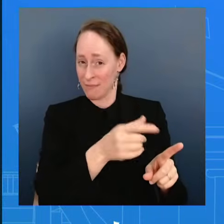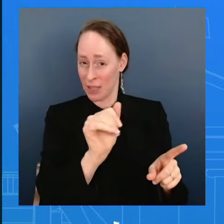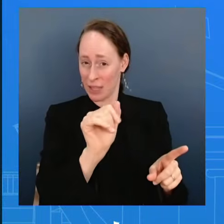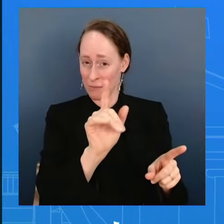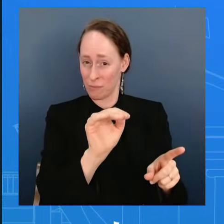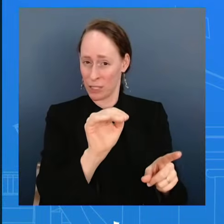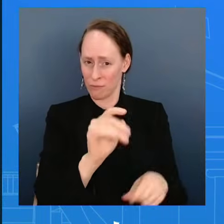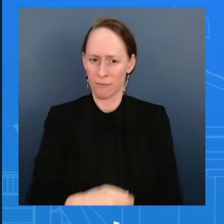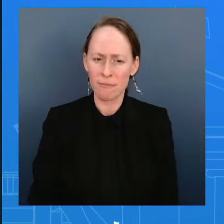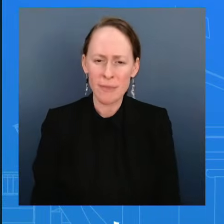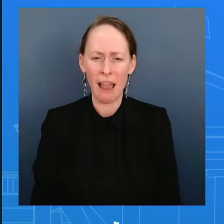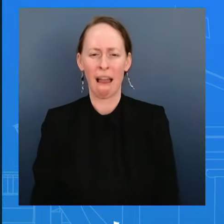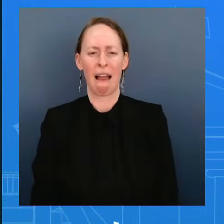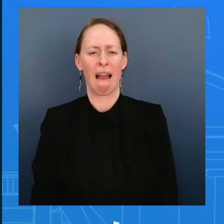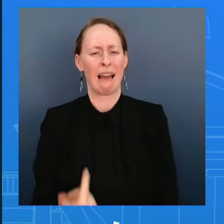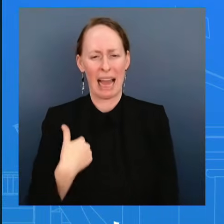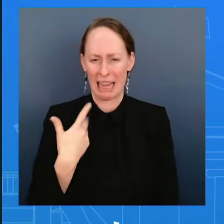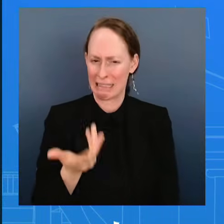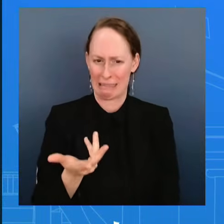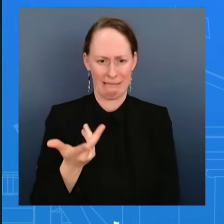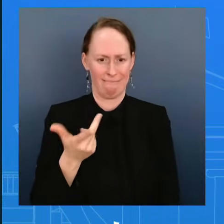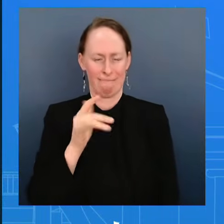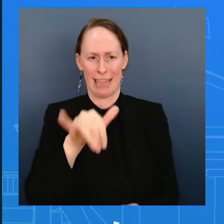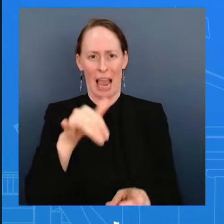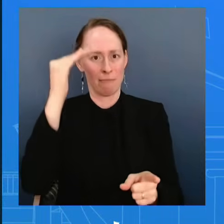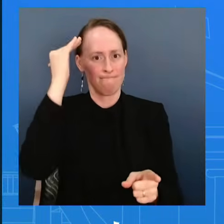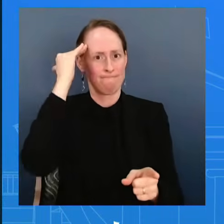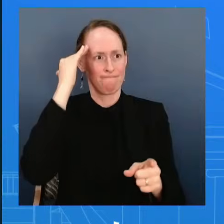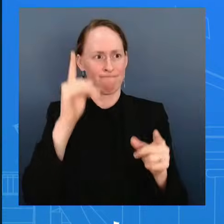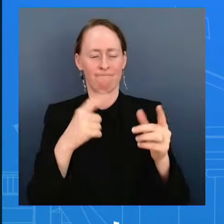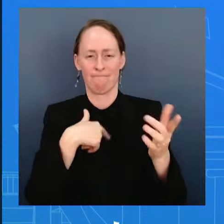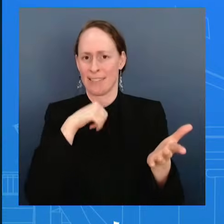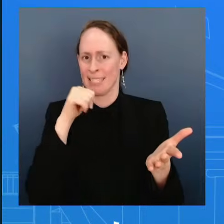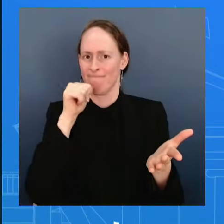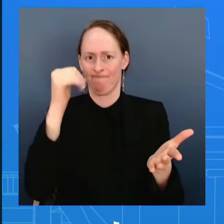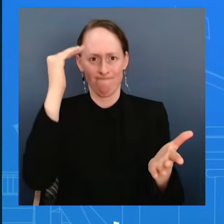So -- and I believe the -- the State Department put -- put out a statement just last week.